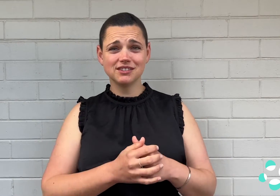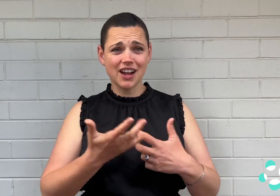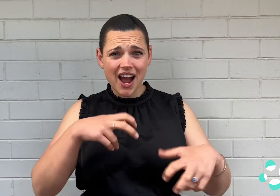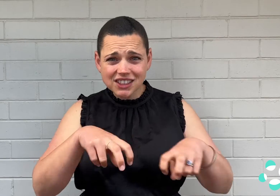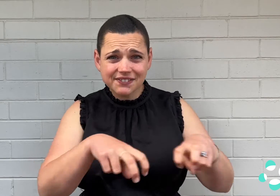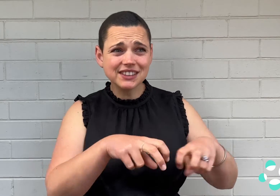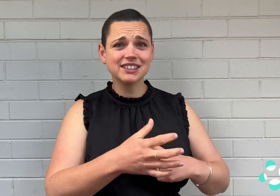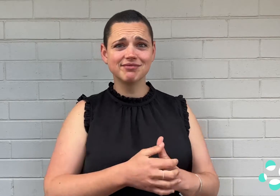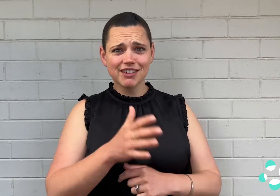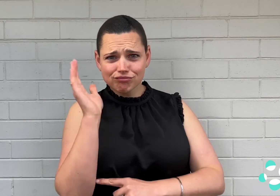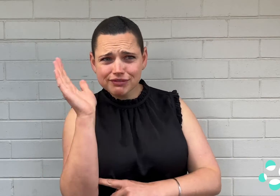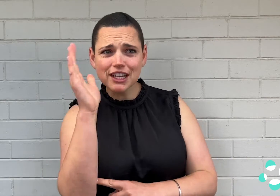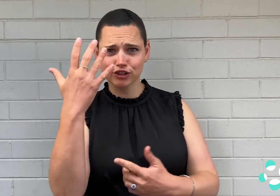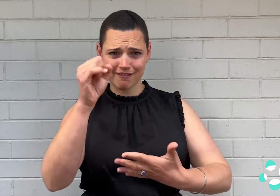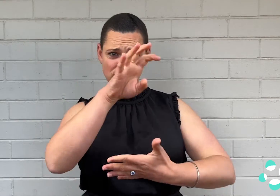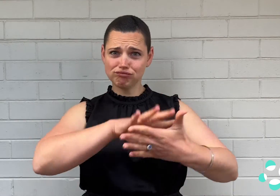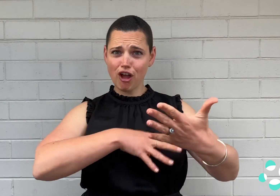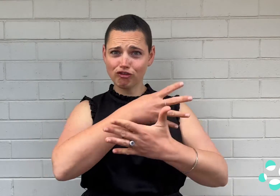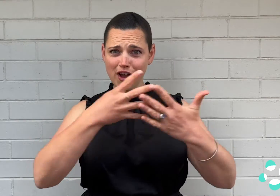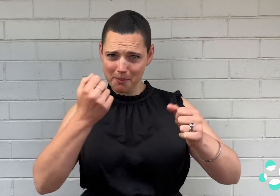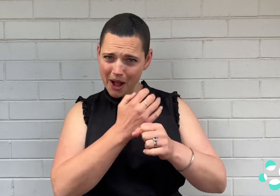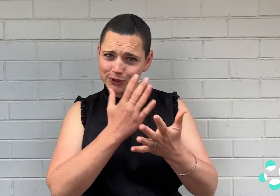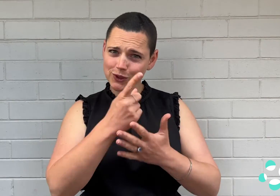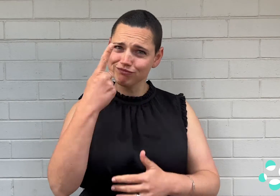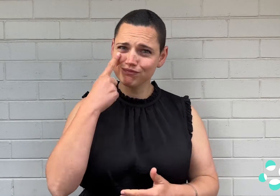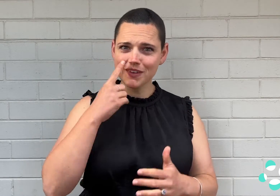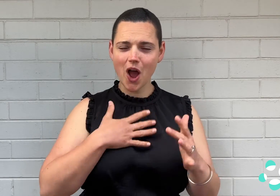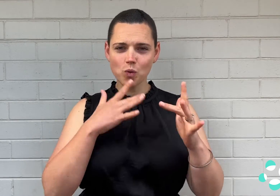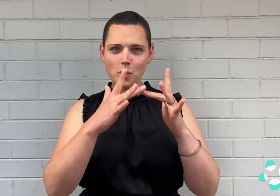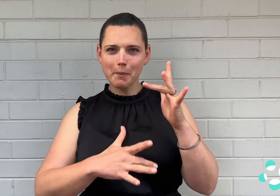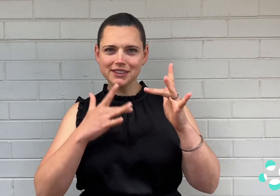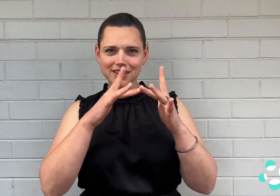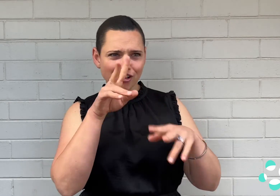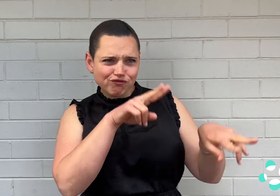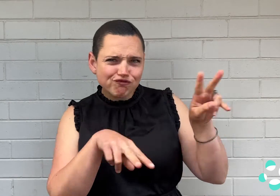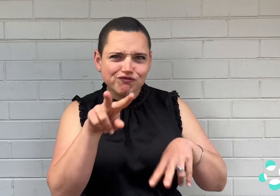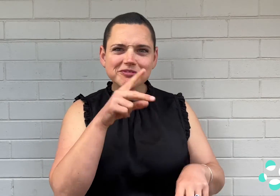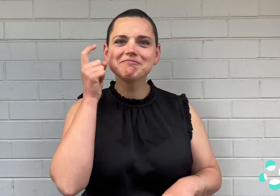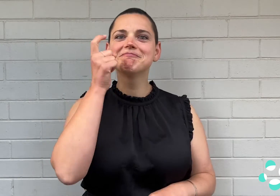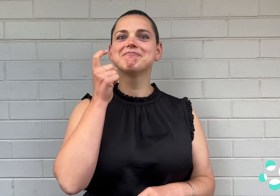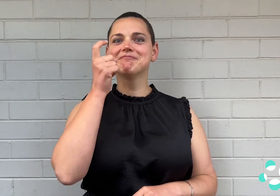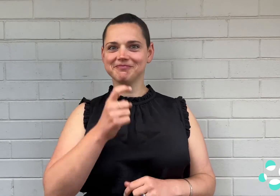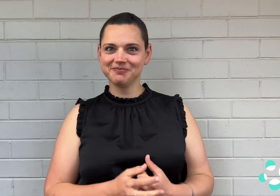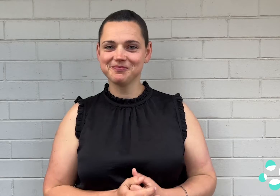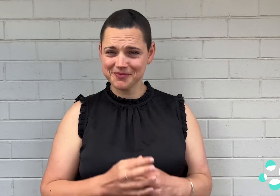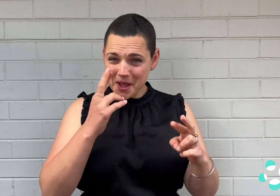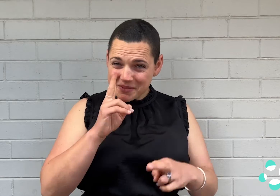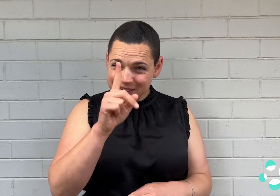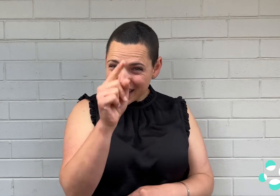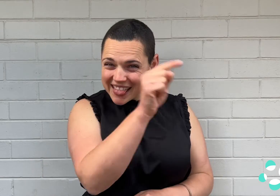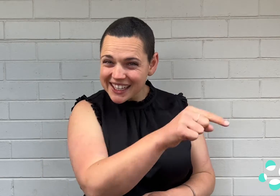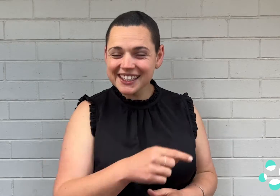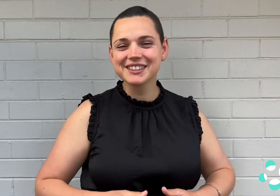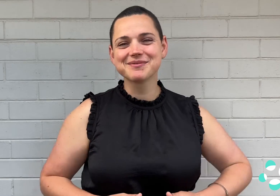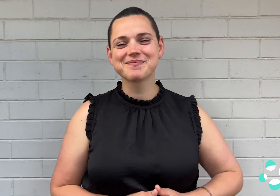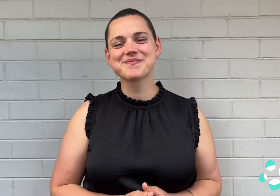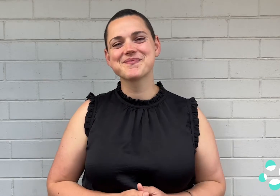activities, presentations, such a large program! So please look at our website for that program and I hope to see you there.